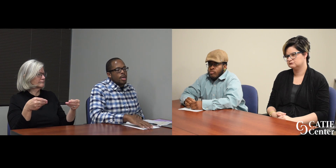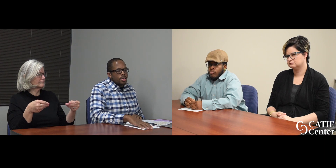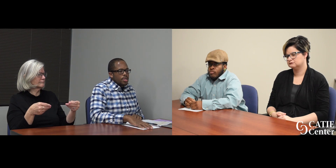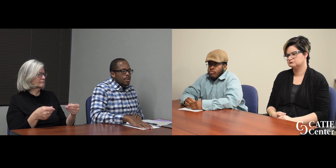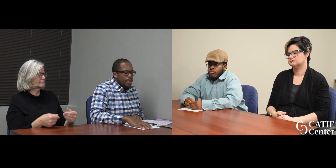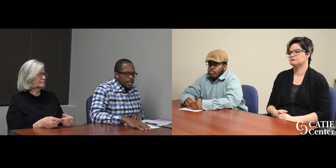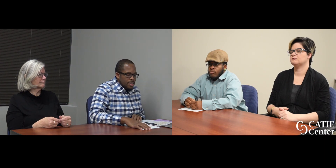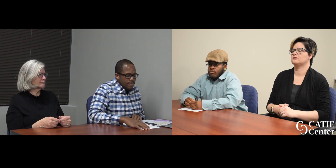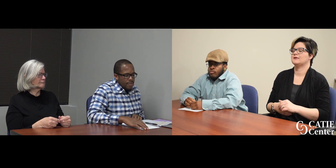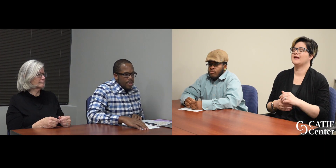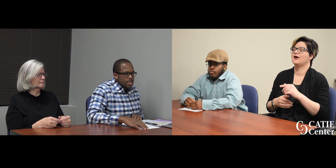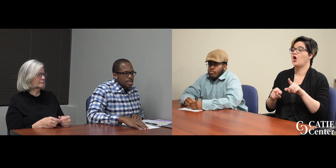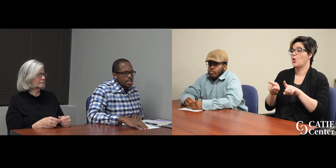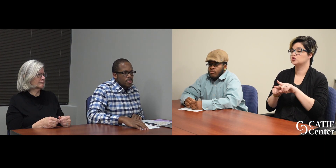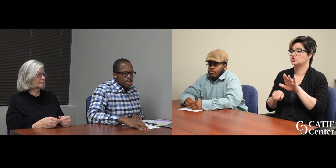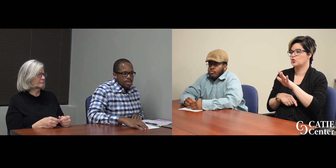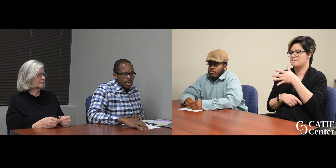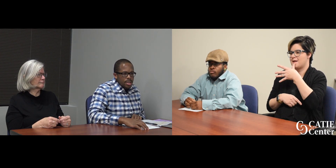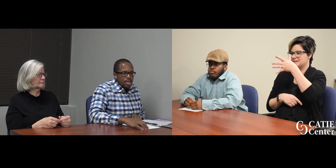And also your parent's information as well.